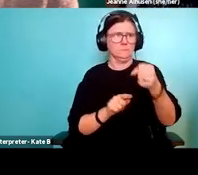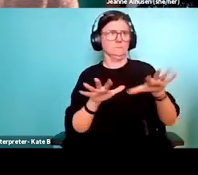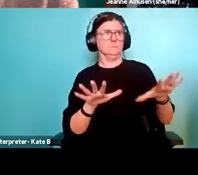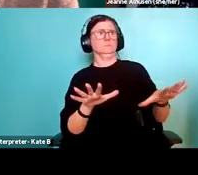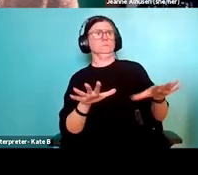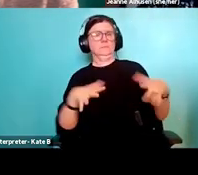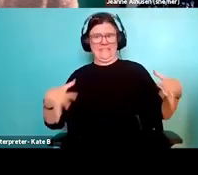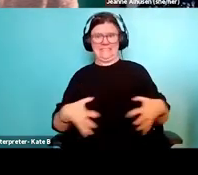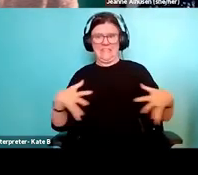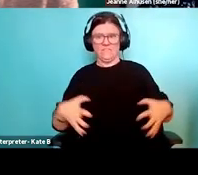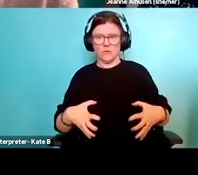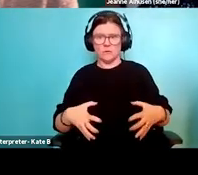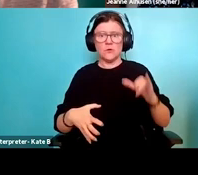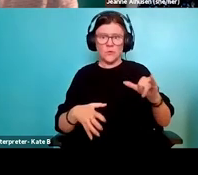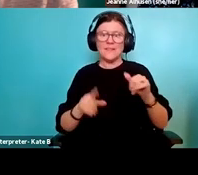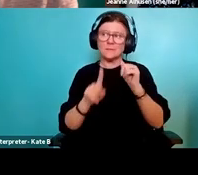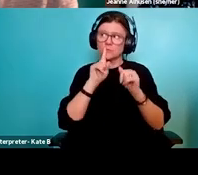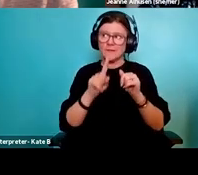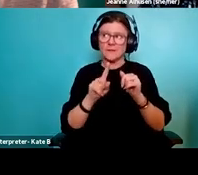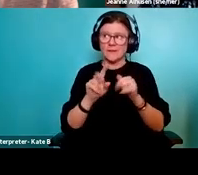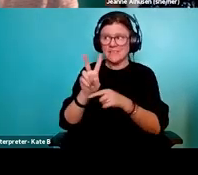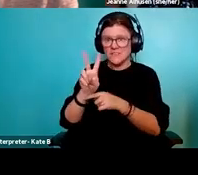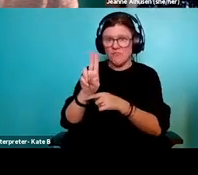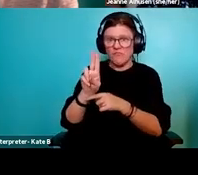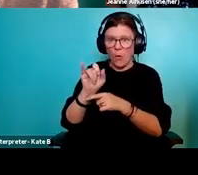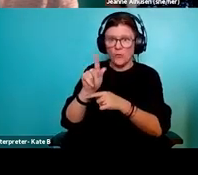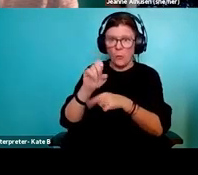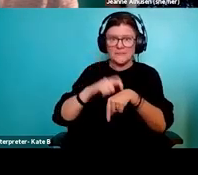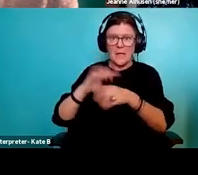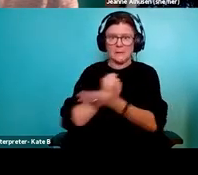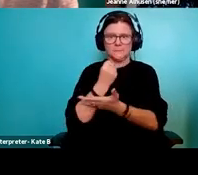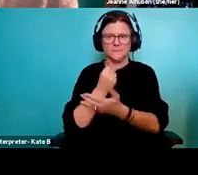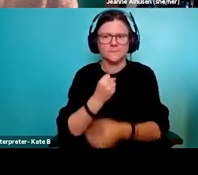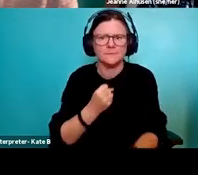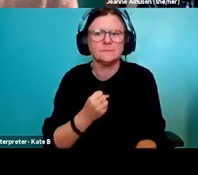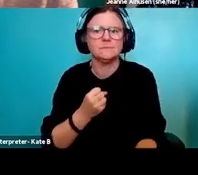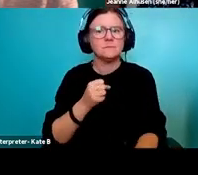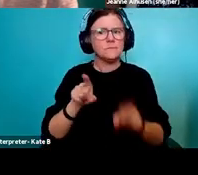really one of the most vulnerable times in their lives. I should add that these barriers